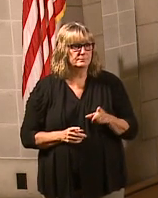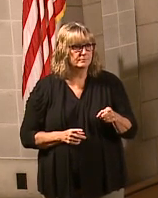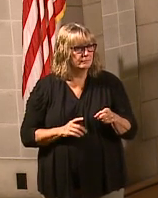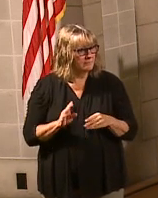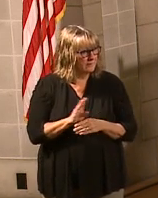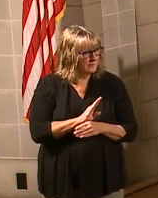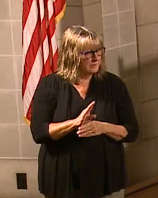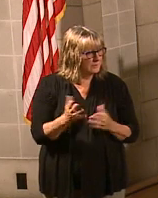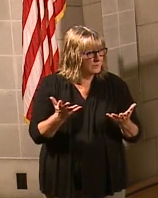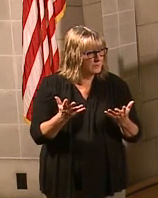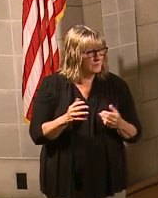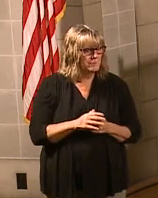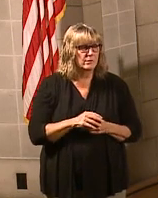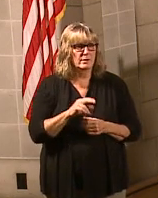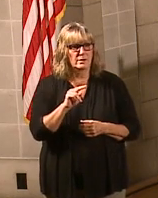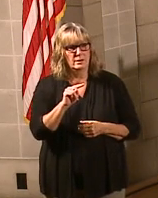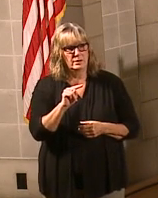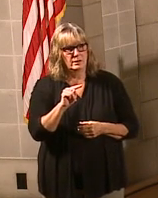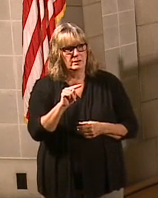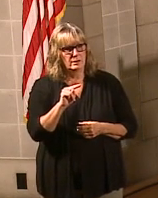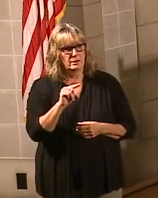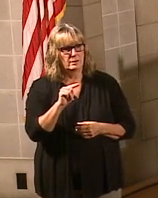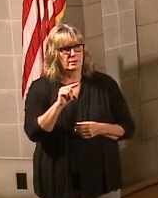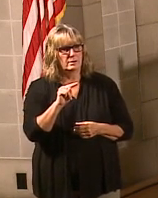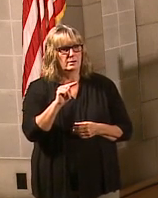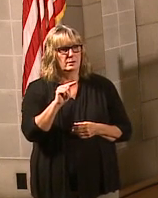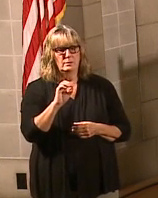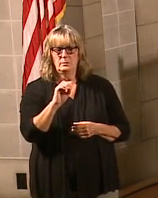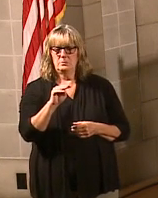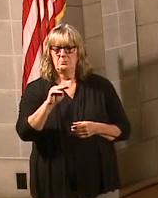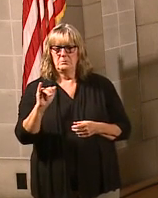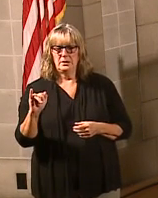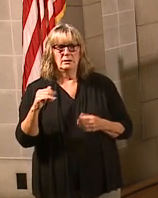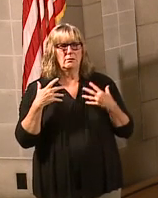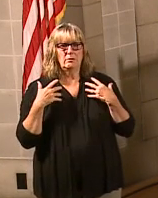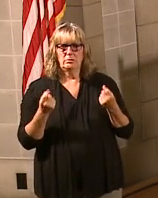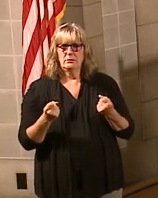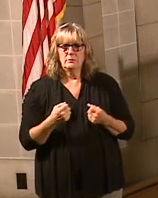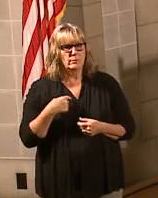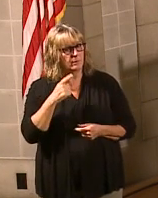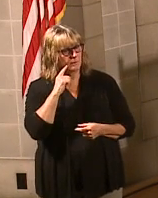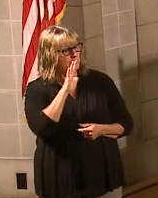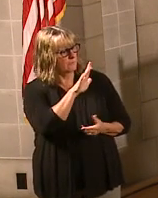THE APPROXIMATE DOLLAR AMOUNT? [ SPEAKER OFF MIC ] SO IT'S APPROXIMATELY